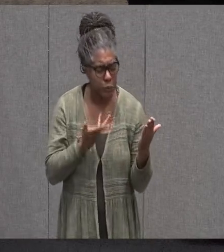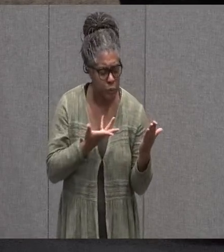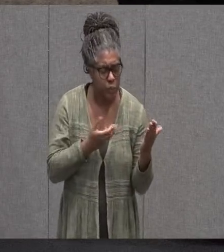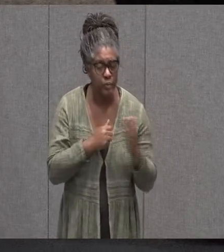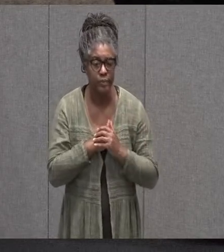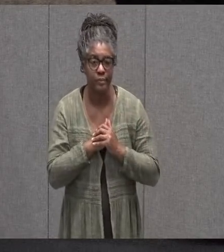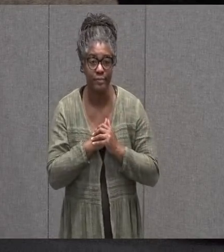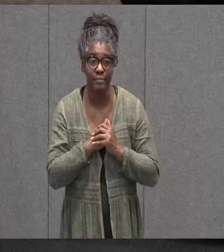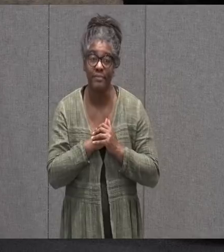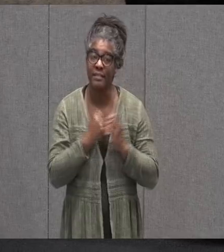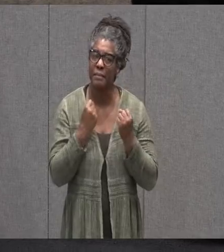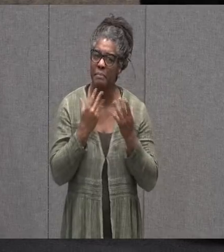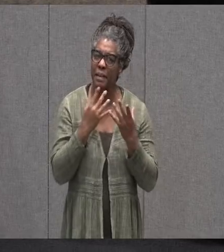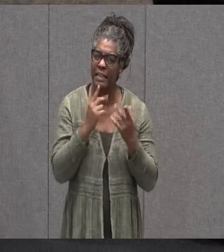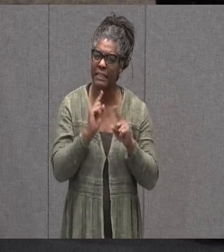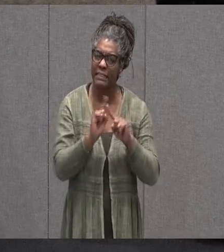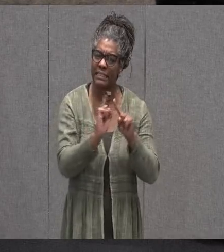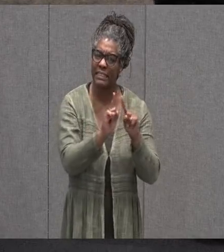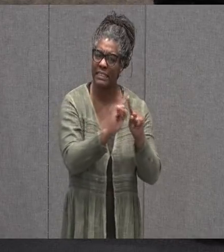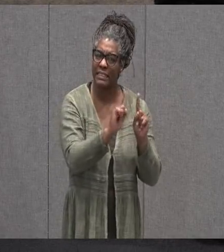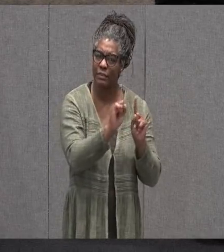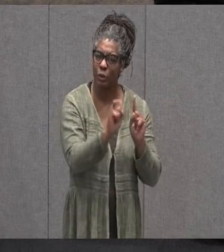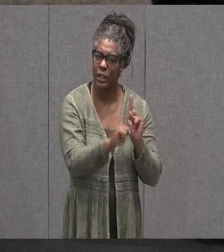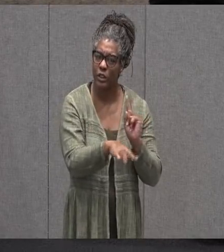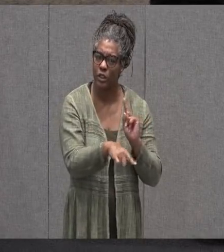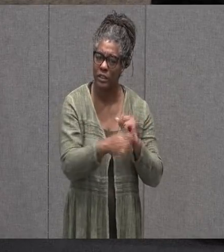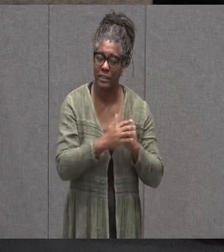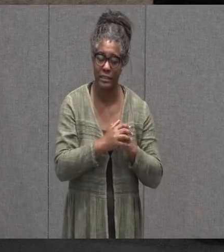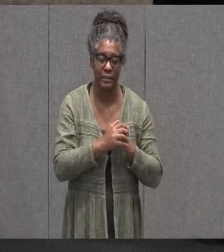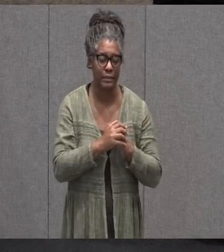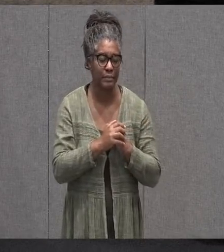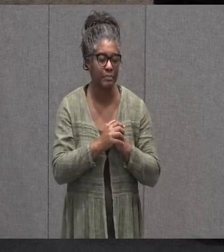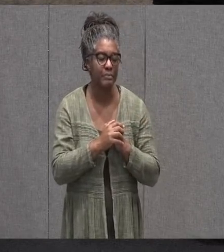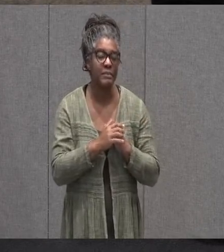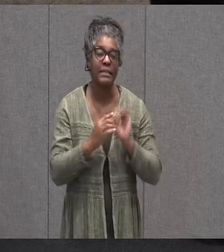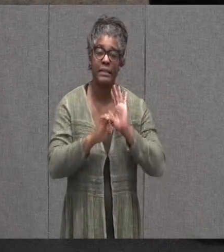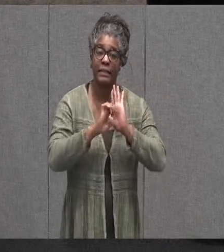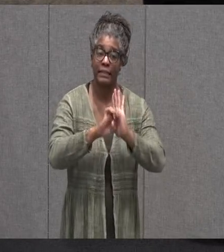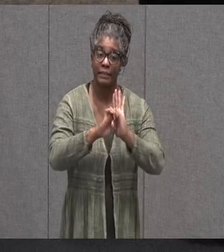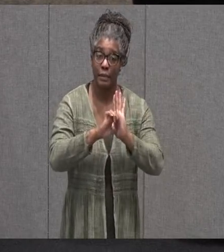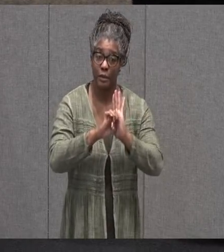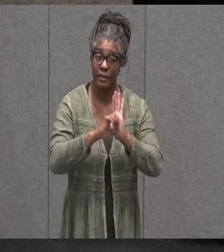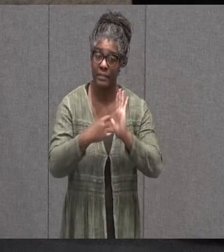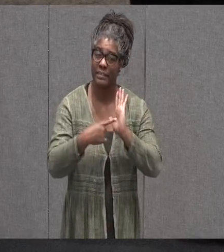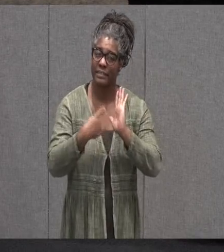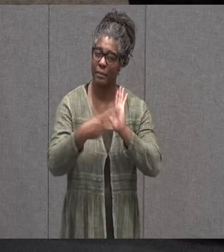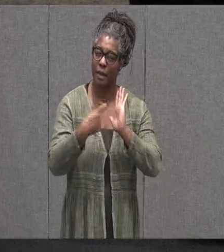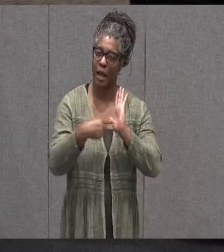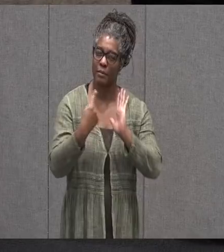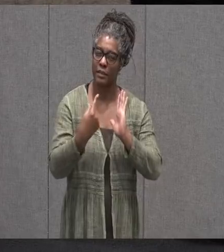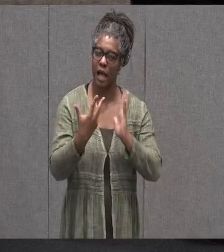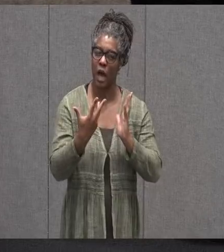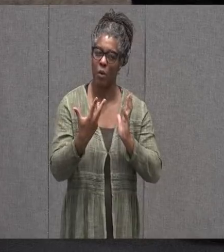For example, sometimes I ask questions to clarify what the author is saying.